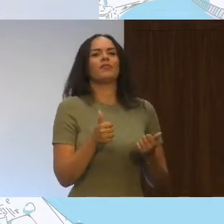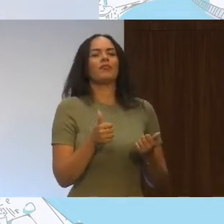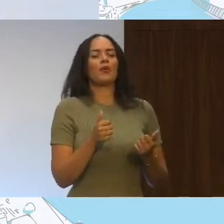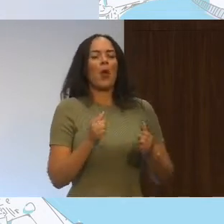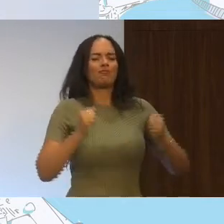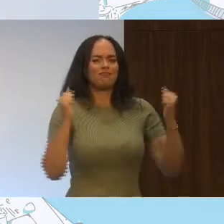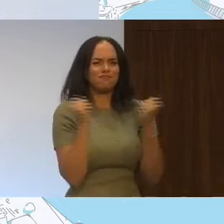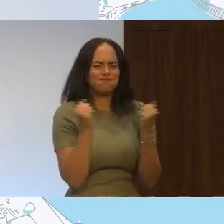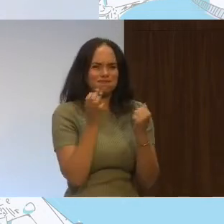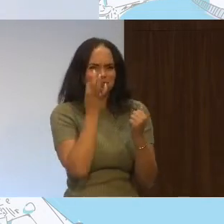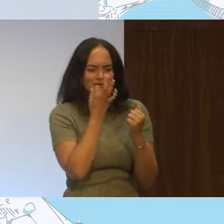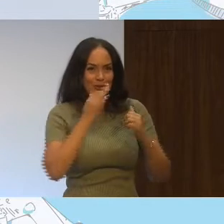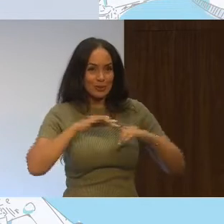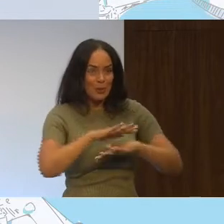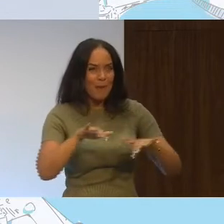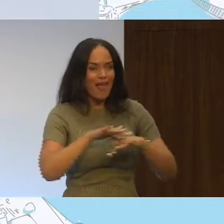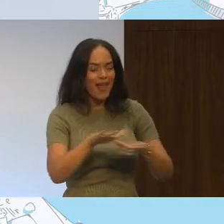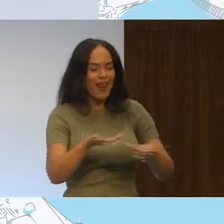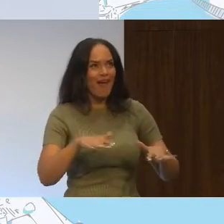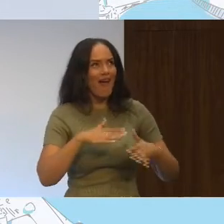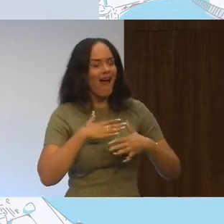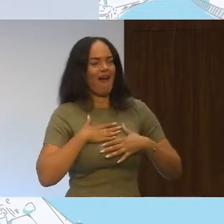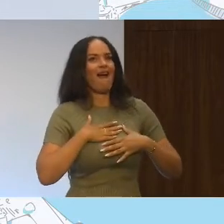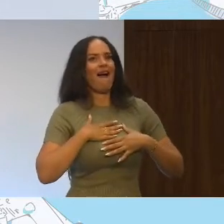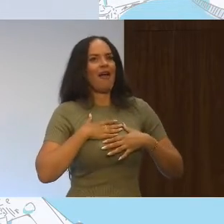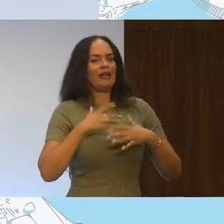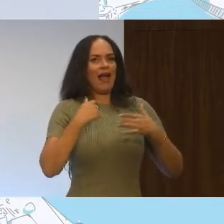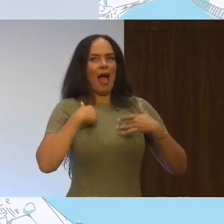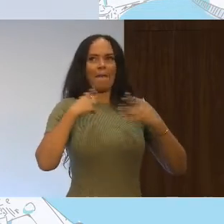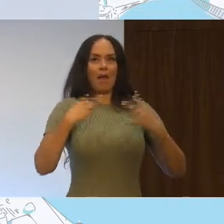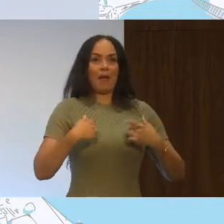gave me a new way of perceiving myself, both physically and psychologically,